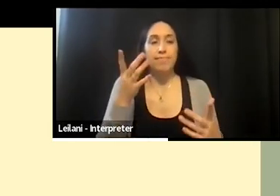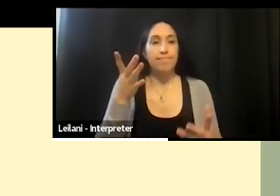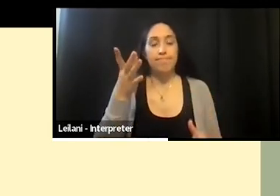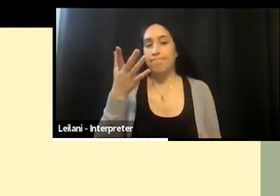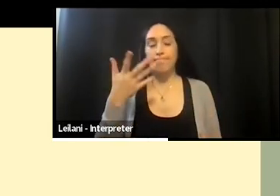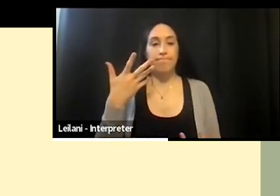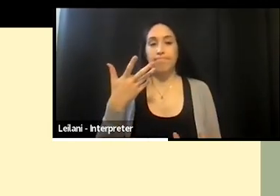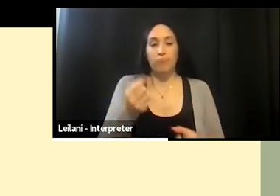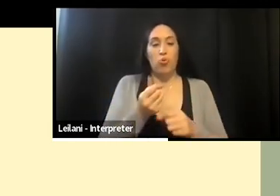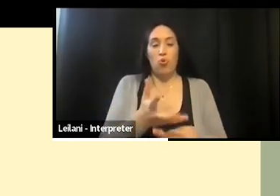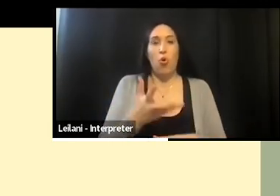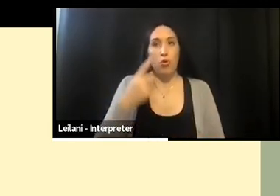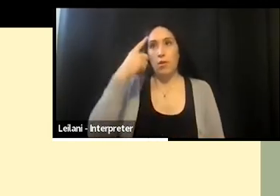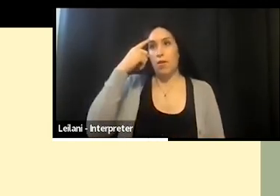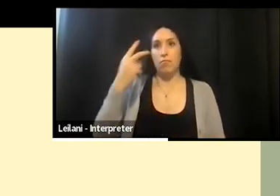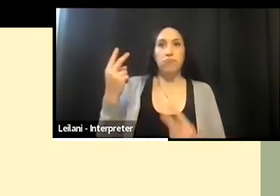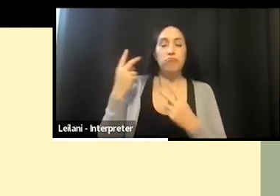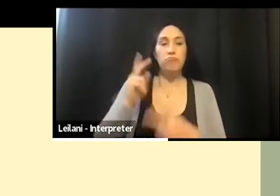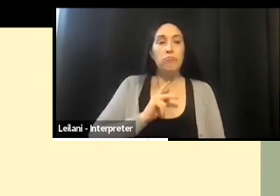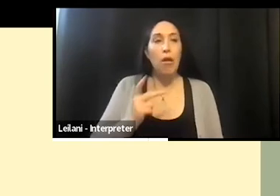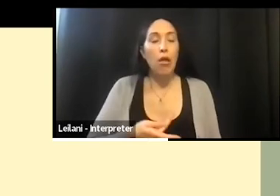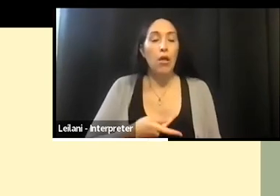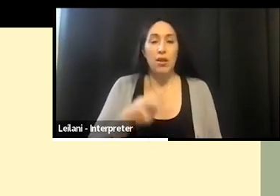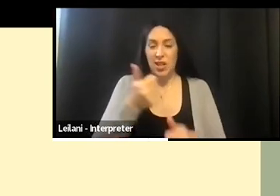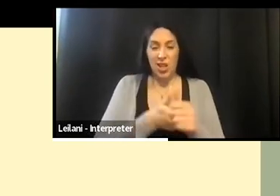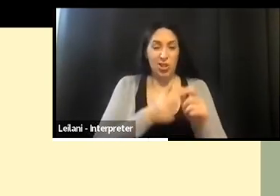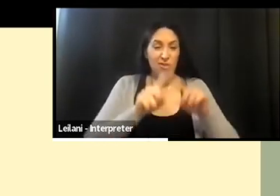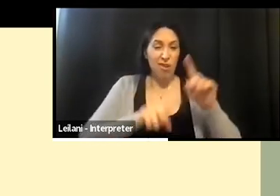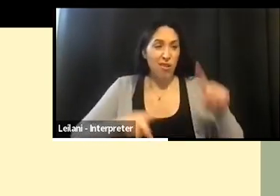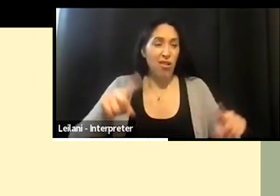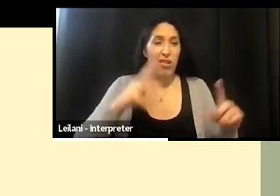from different situations, trauma and experiences of life.